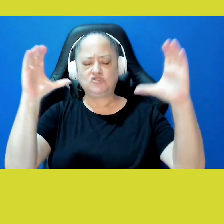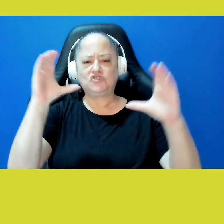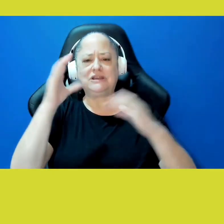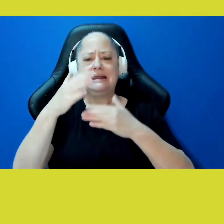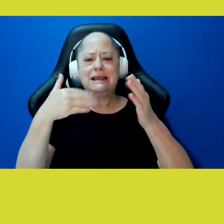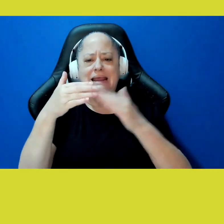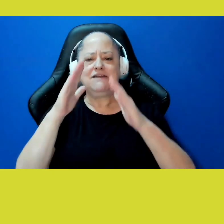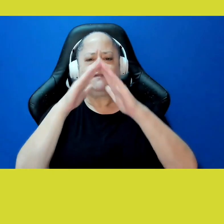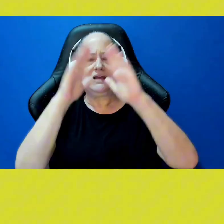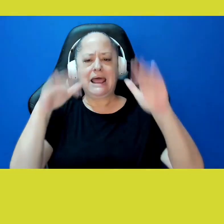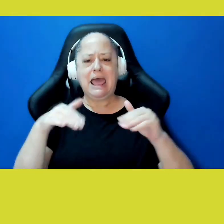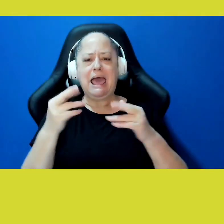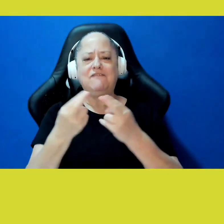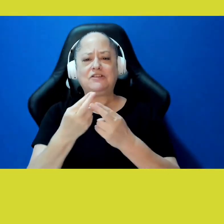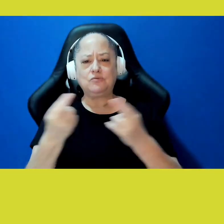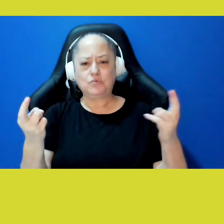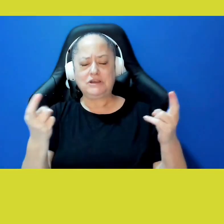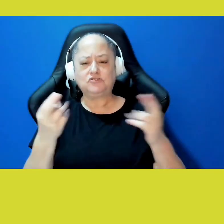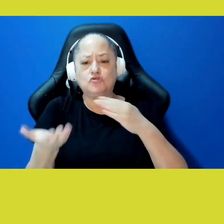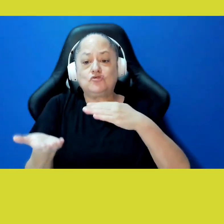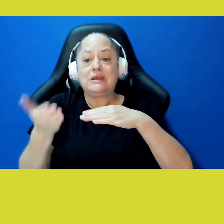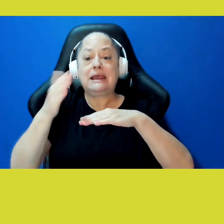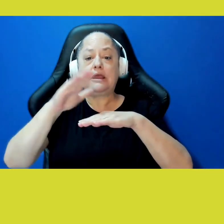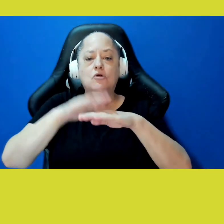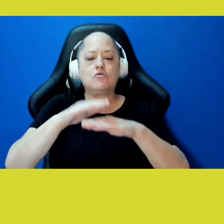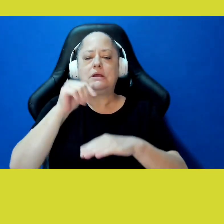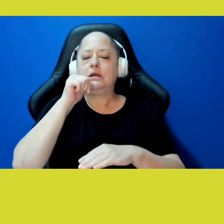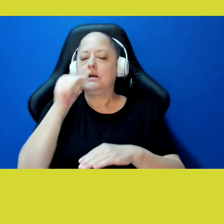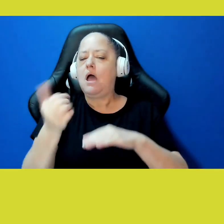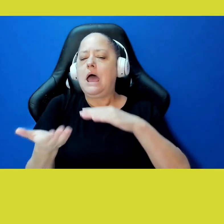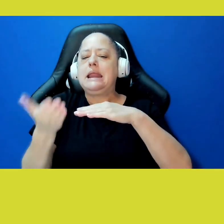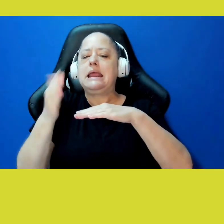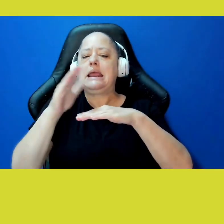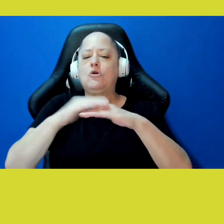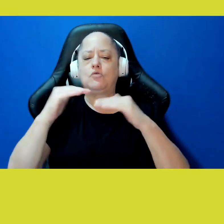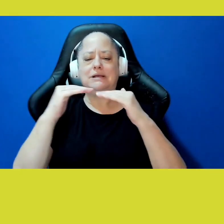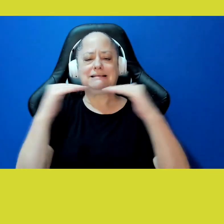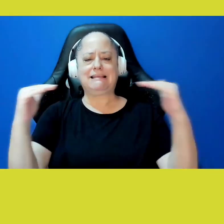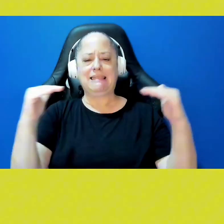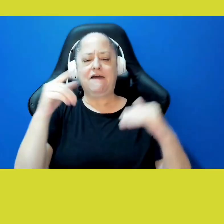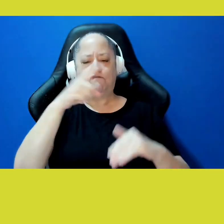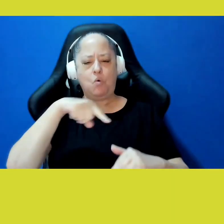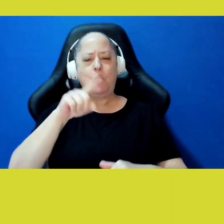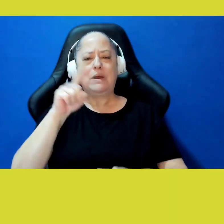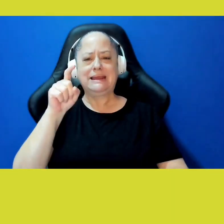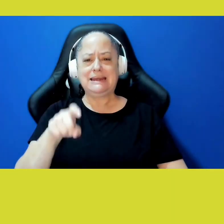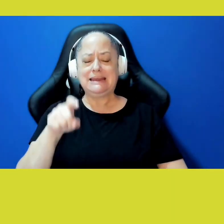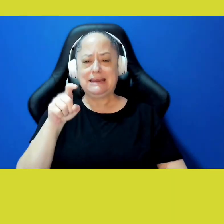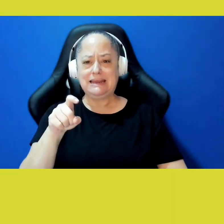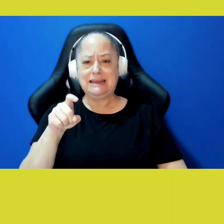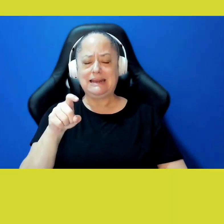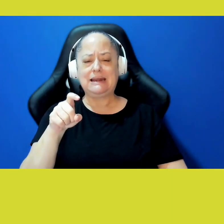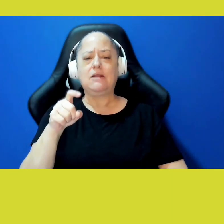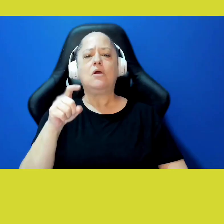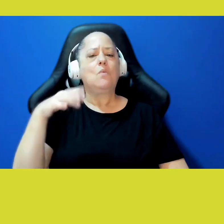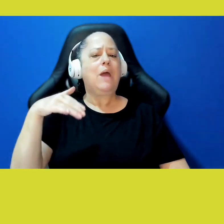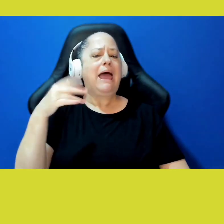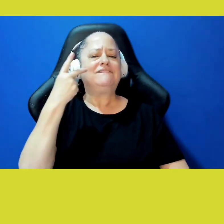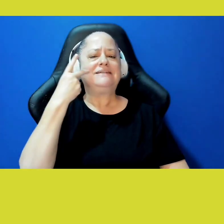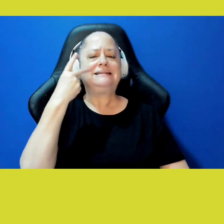resources increased, it didn't increase at the level in which we needed and we haven't seen the same increases